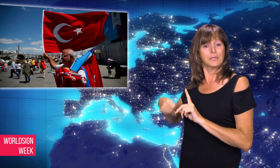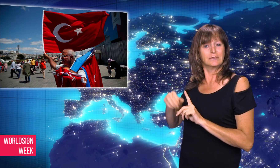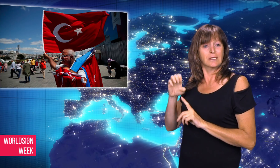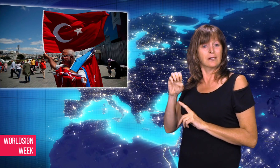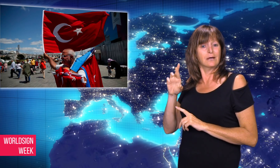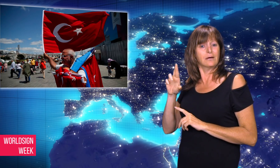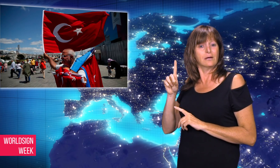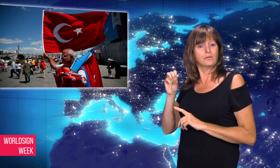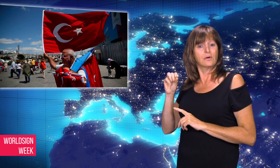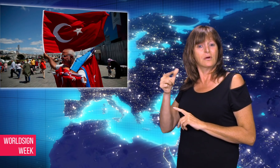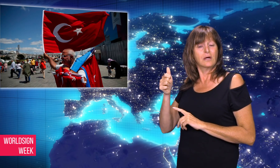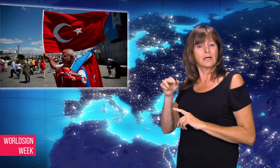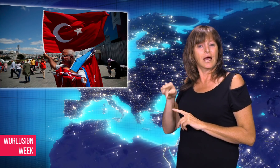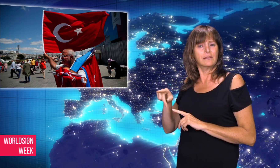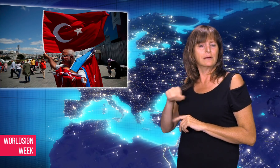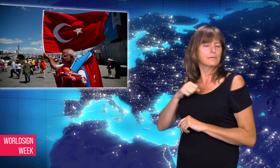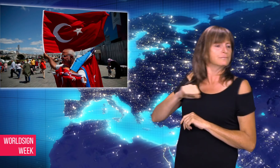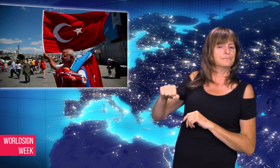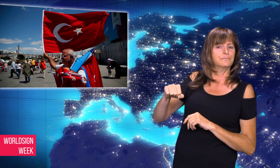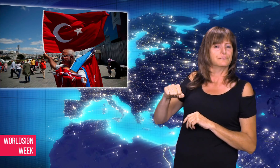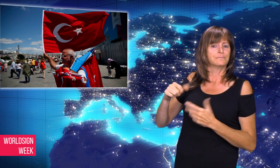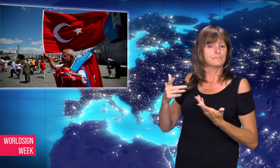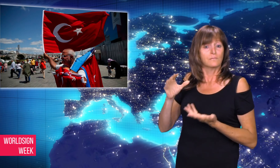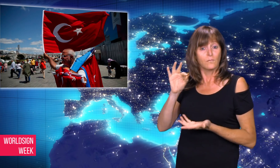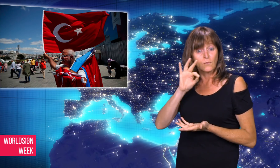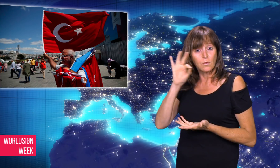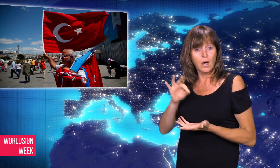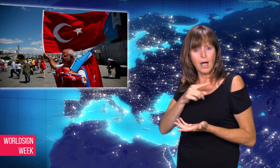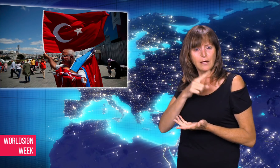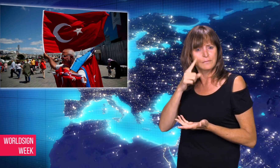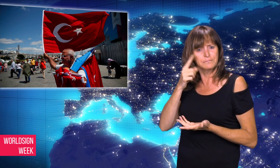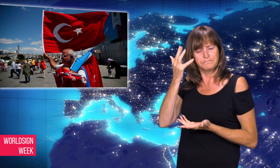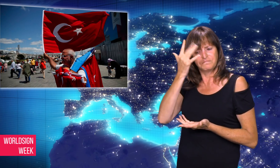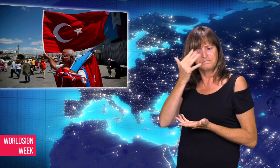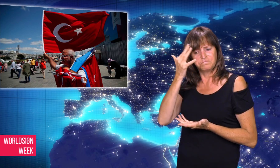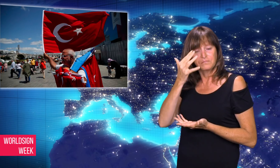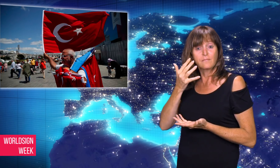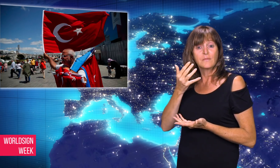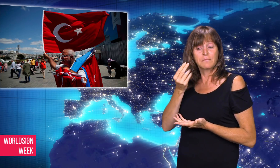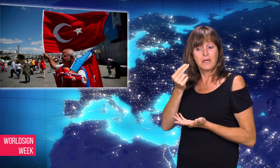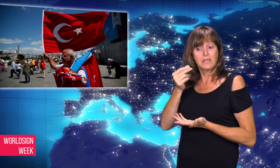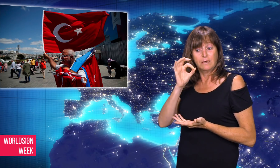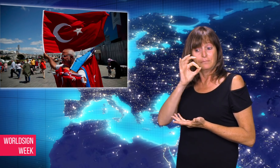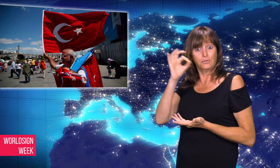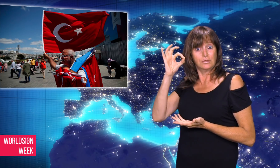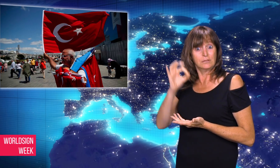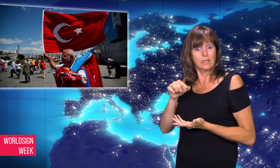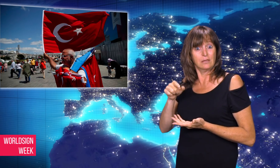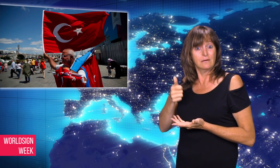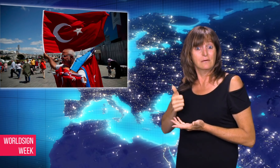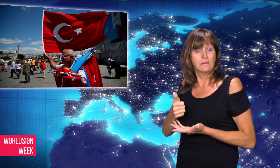economy, but Erdogan refuses because of his conviction that higher rates